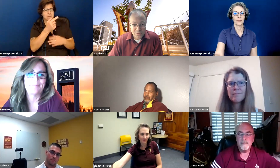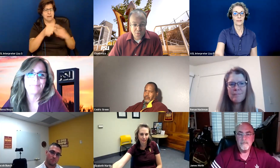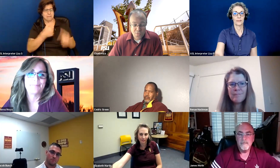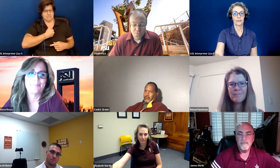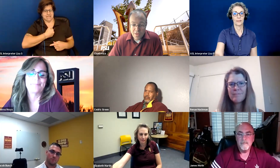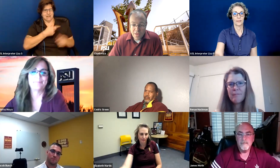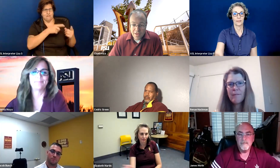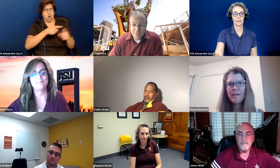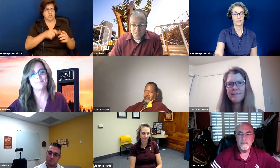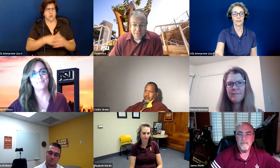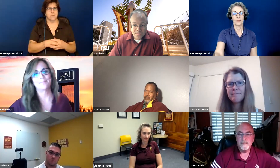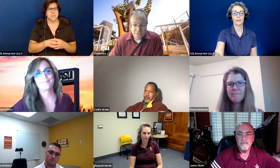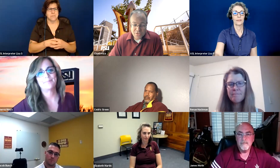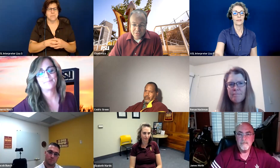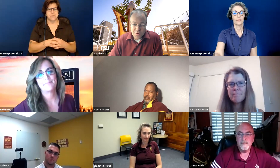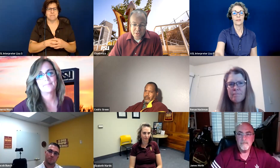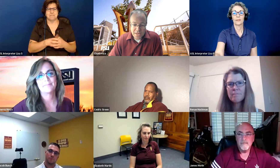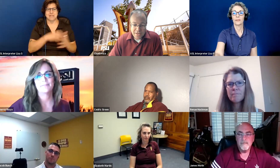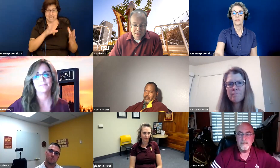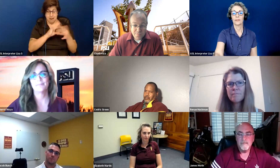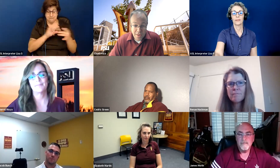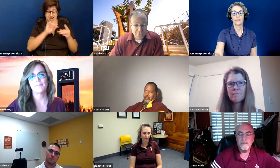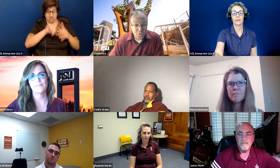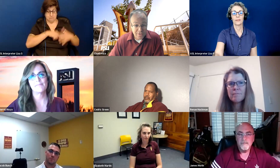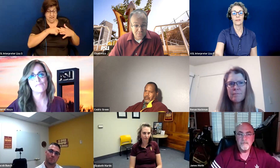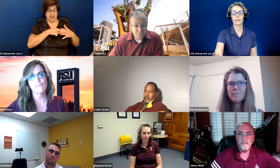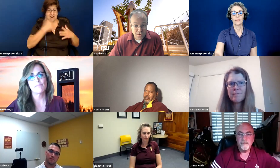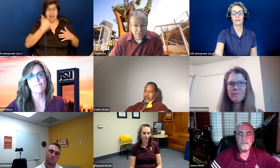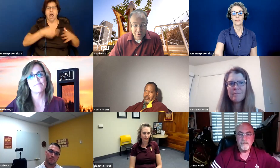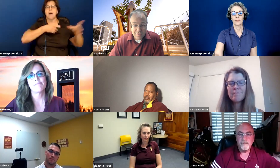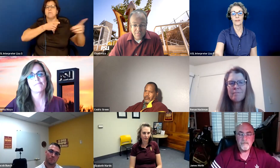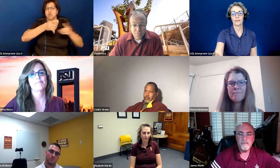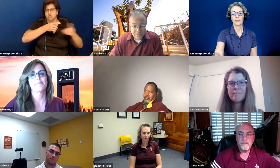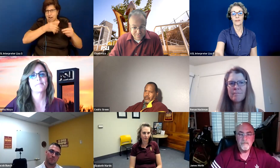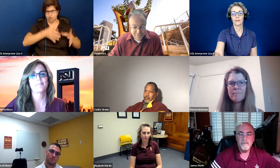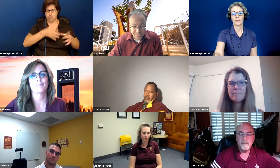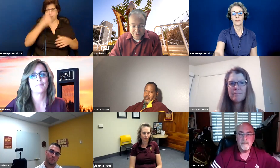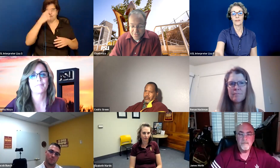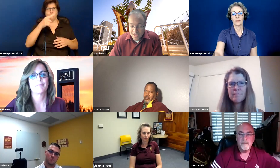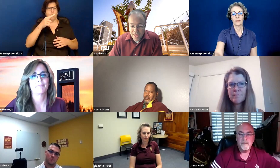So as mentioned a great beginning, I'm the director for the SAILS